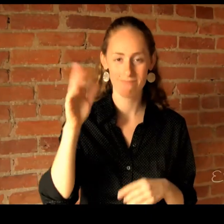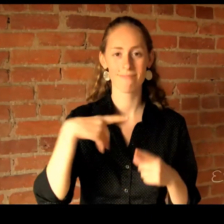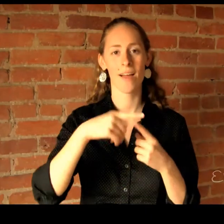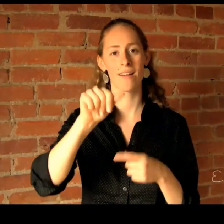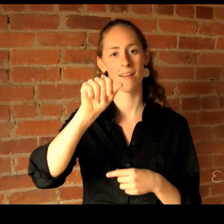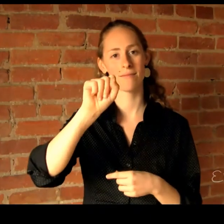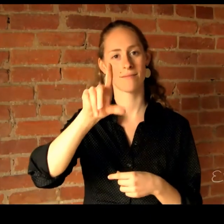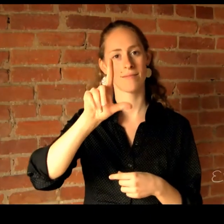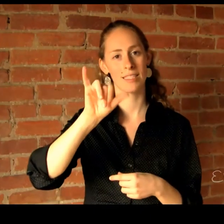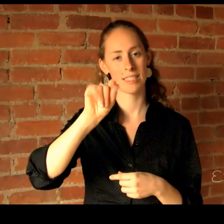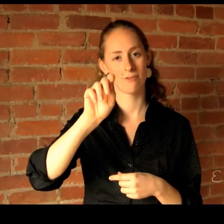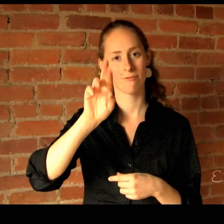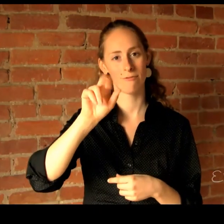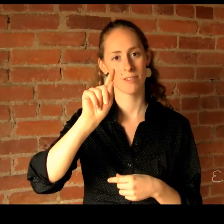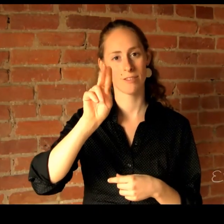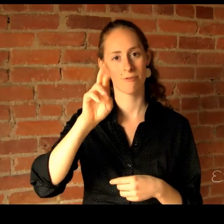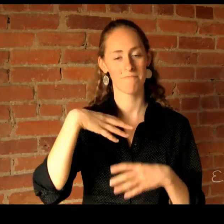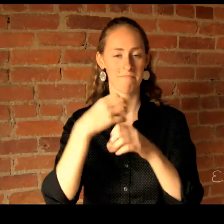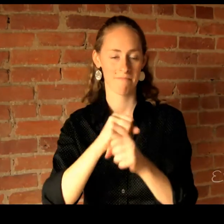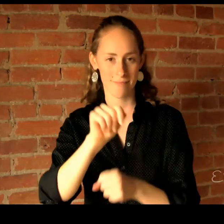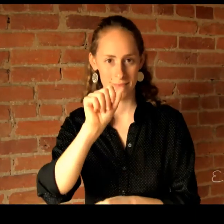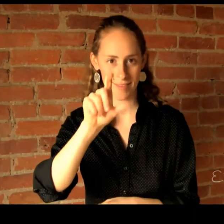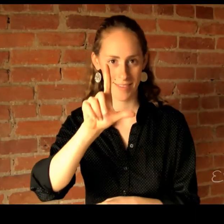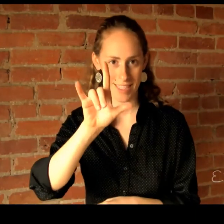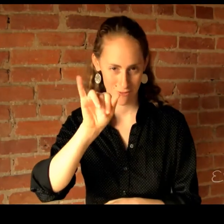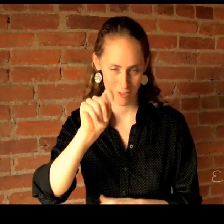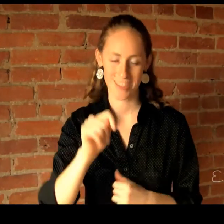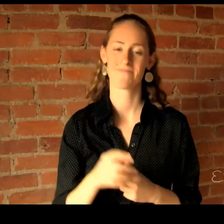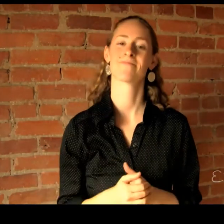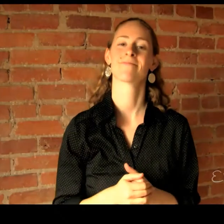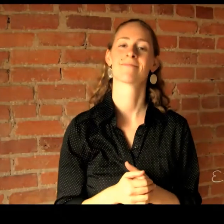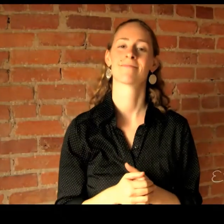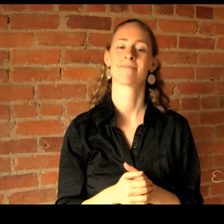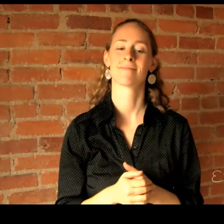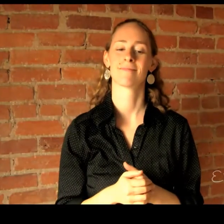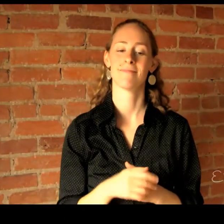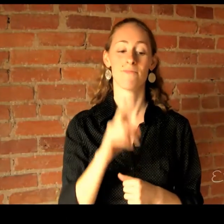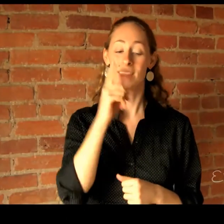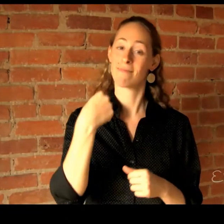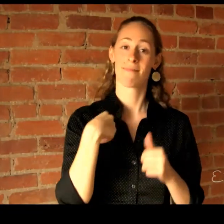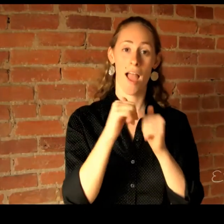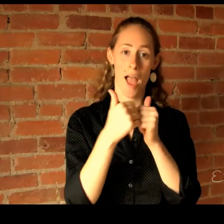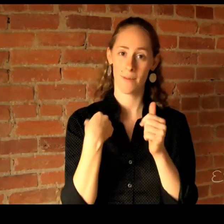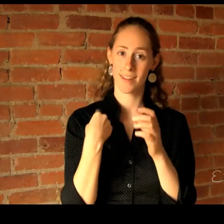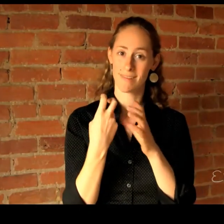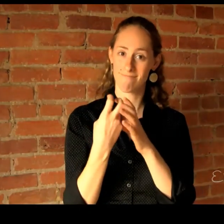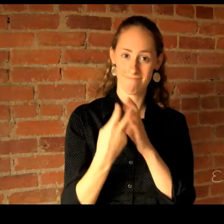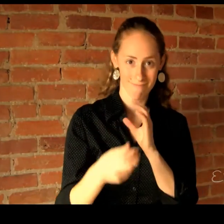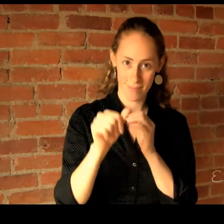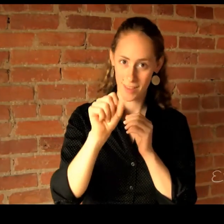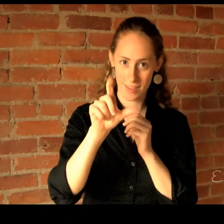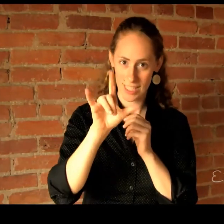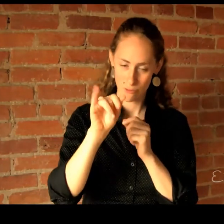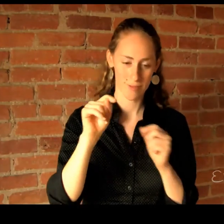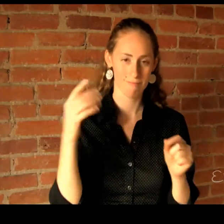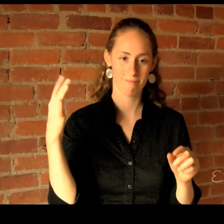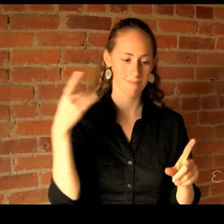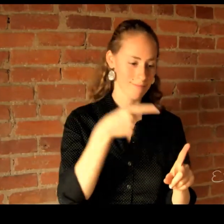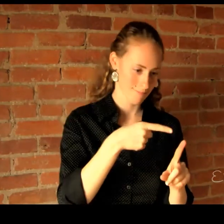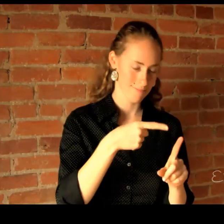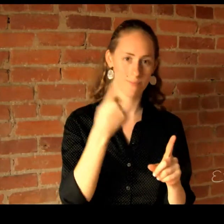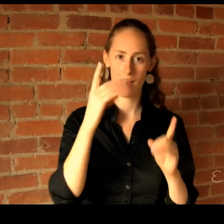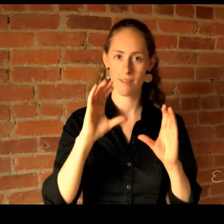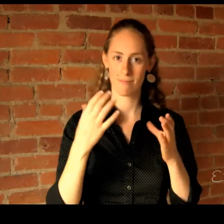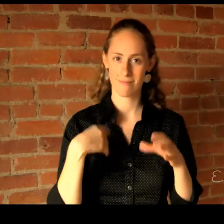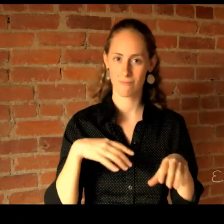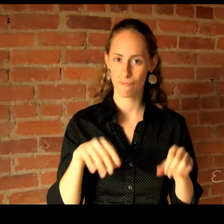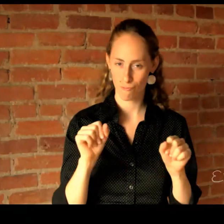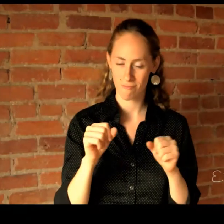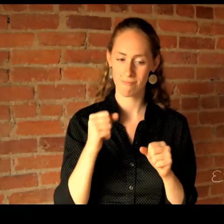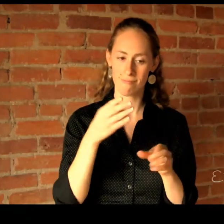presentation about American Sign Language (ASL) literature. It all began in one of my classes that